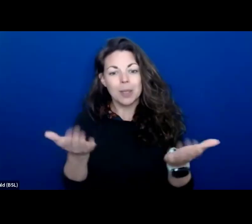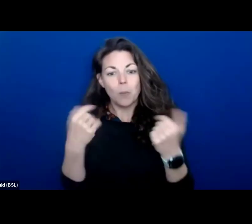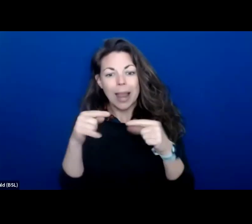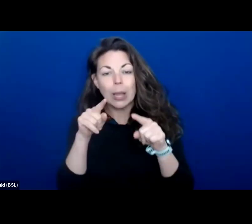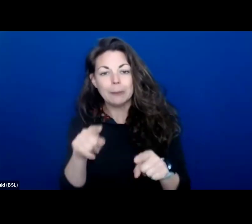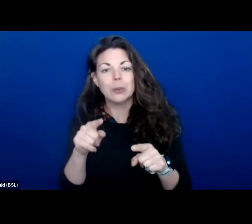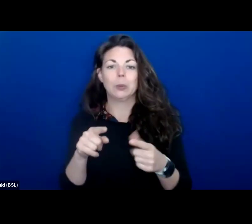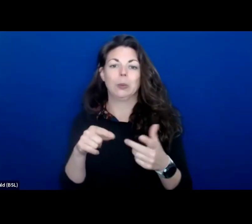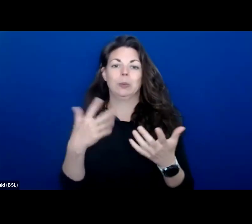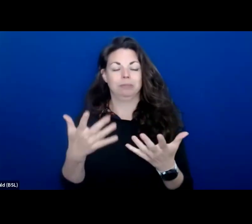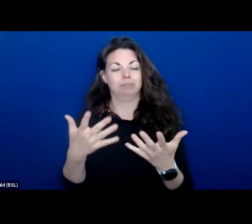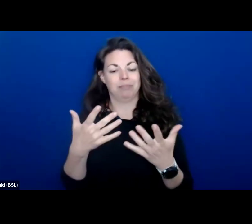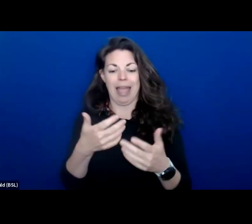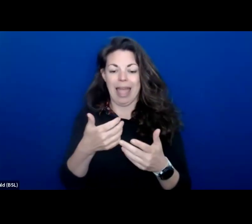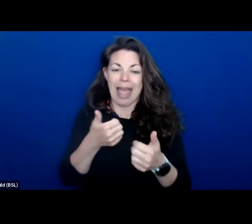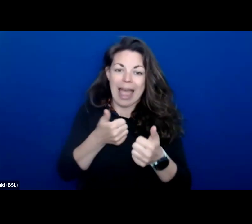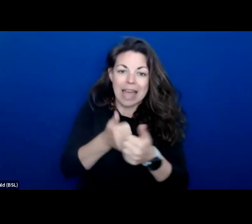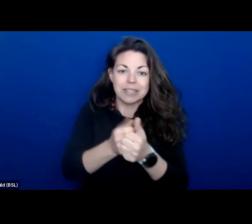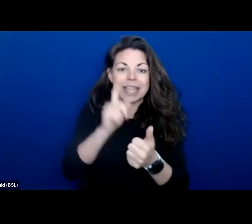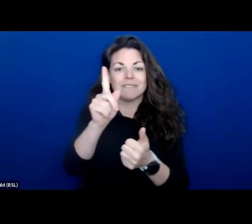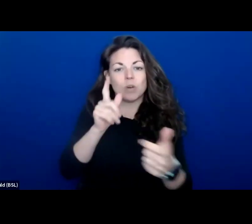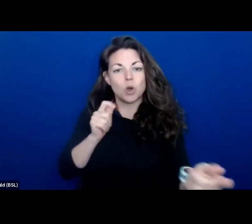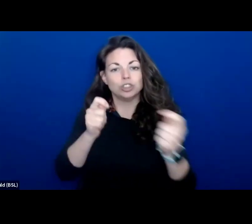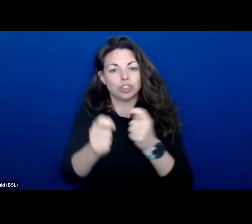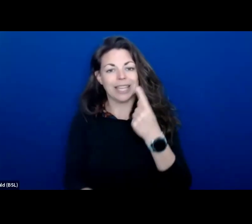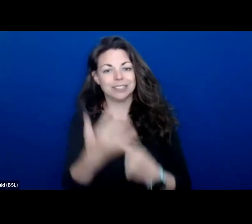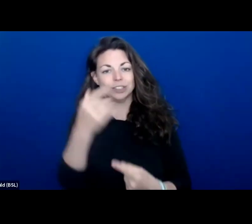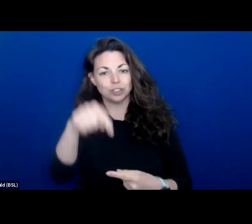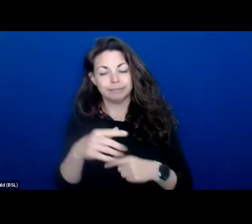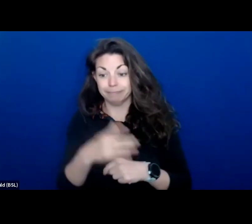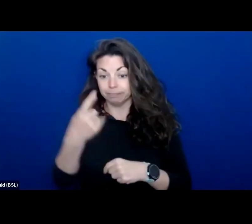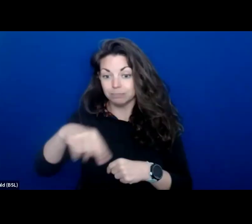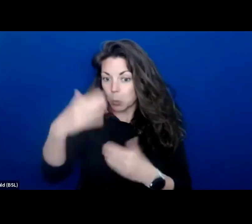for Change. So for those of you who are not aware, the Disabled Leaders Network